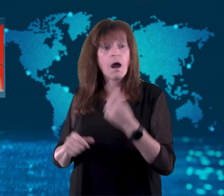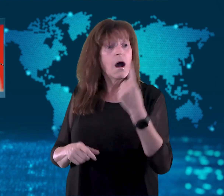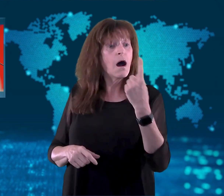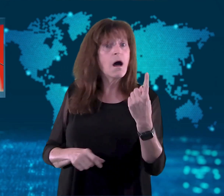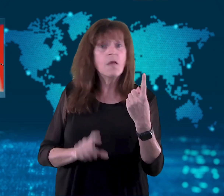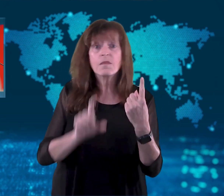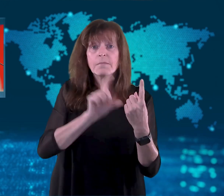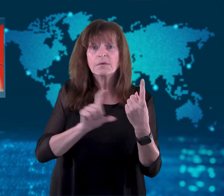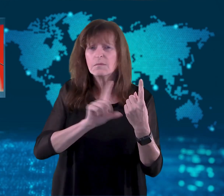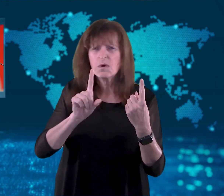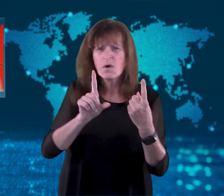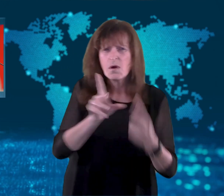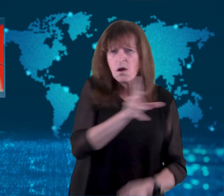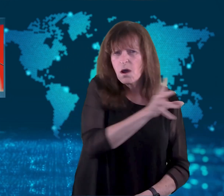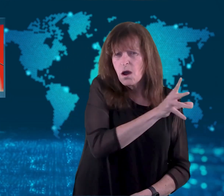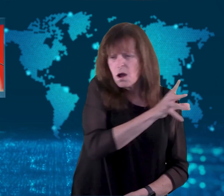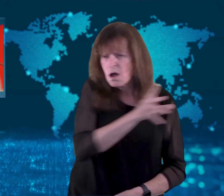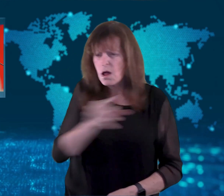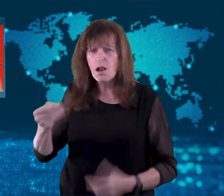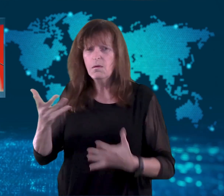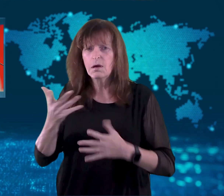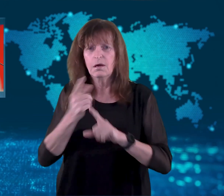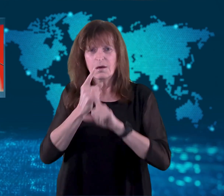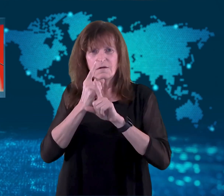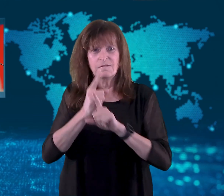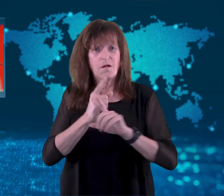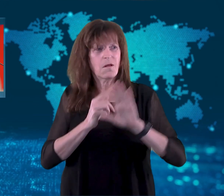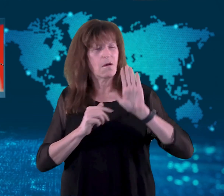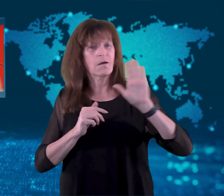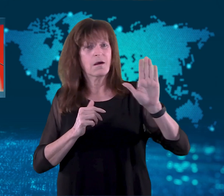The dress code has been applied to all nationalities